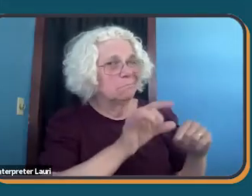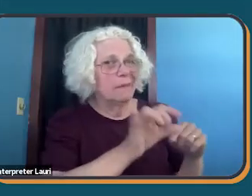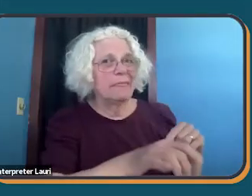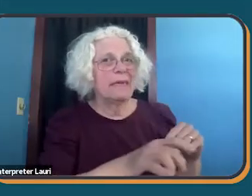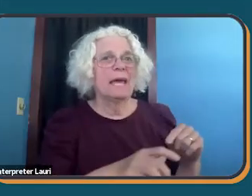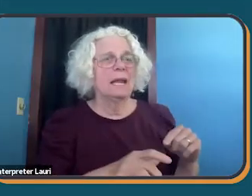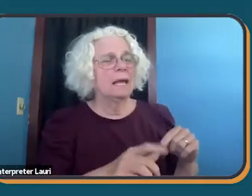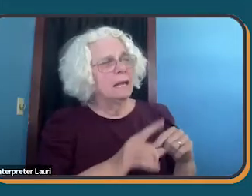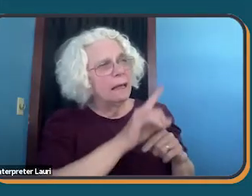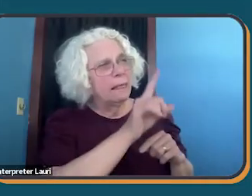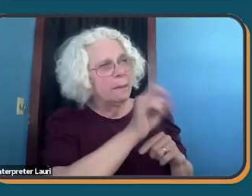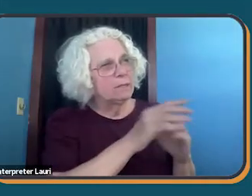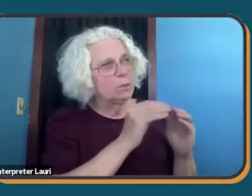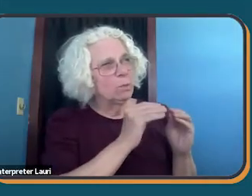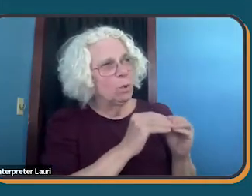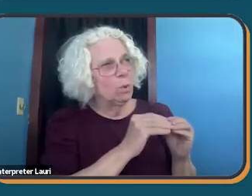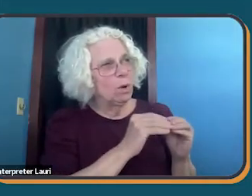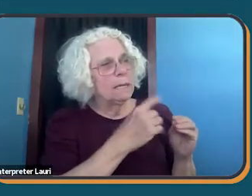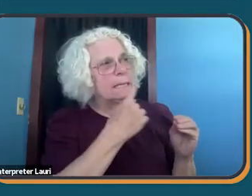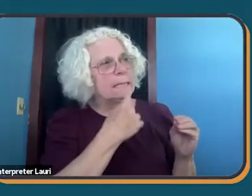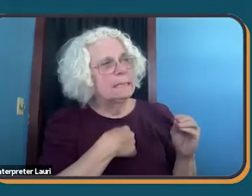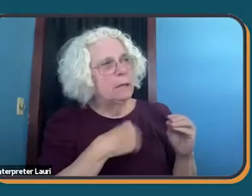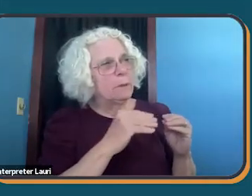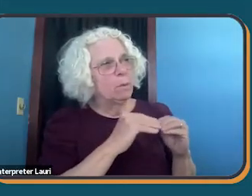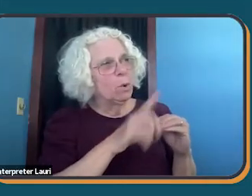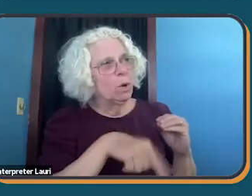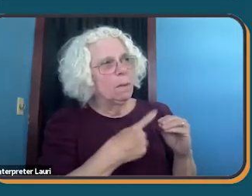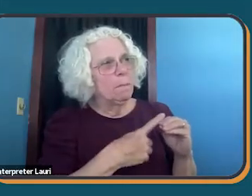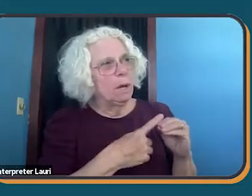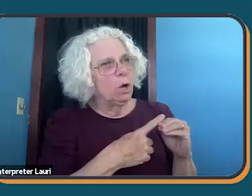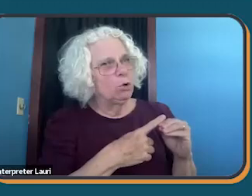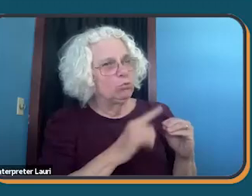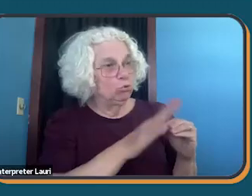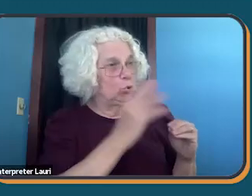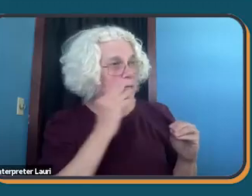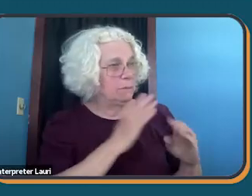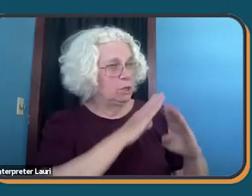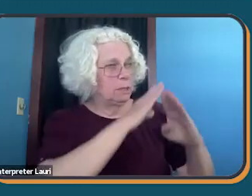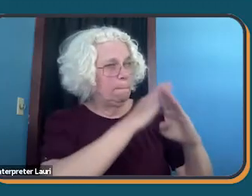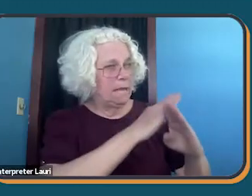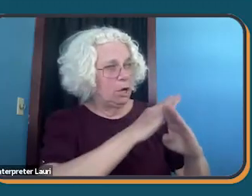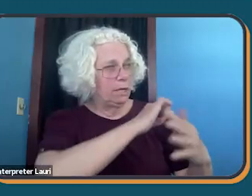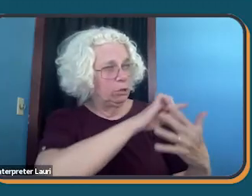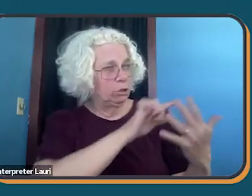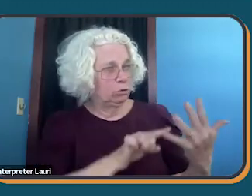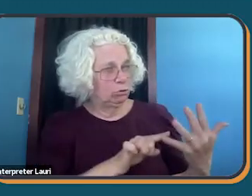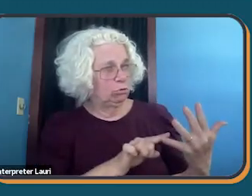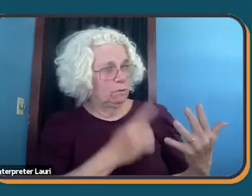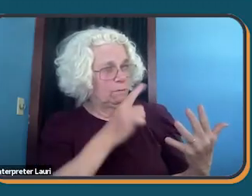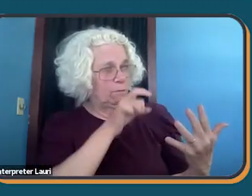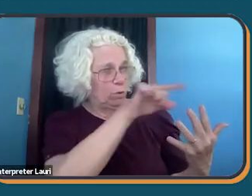if you could talk to us about some of the barriers that you've had with the screening in the past.